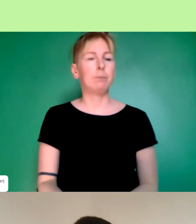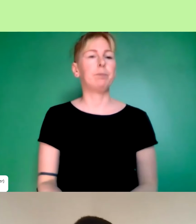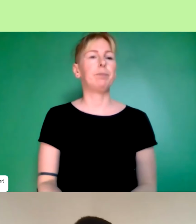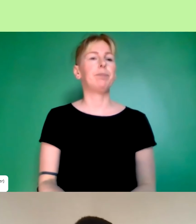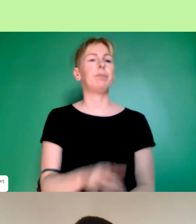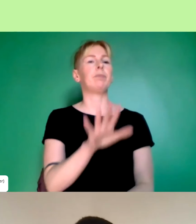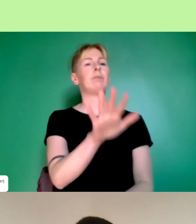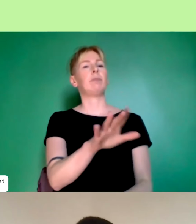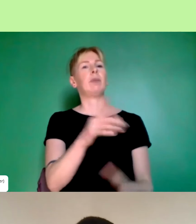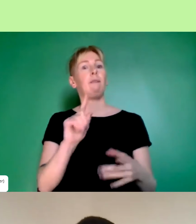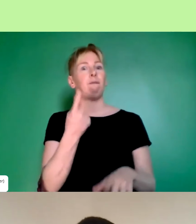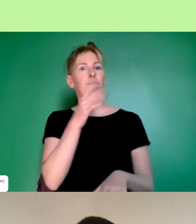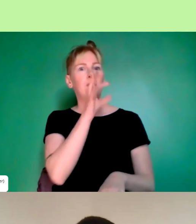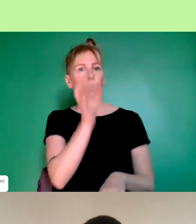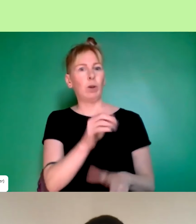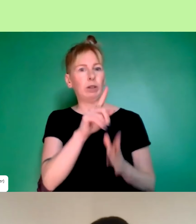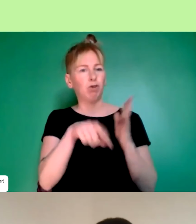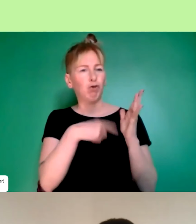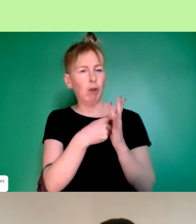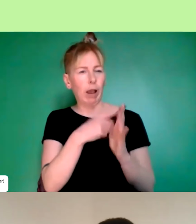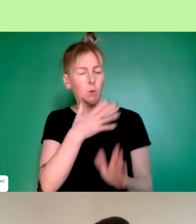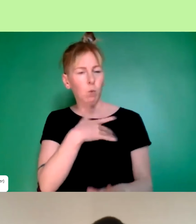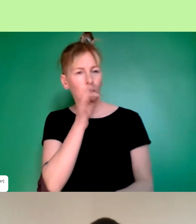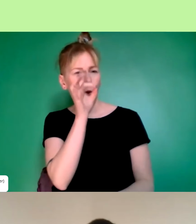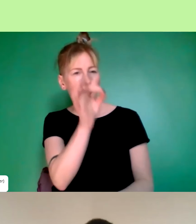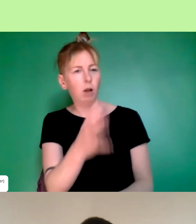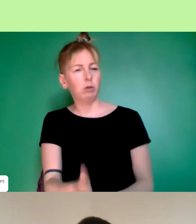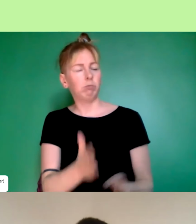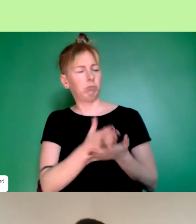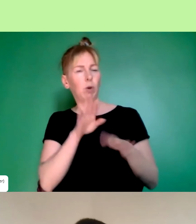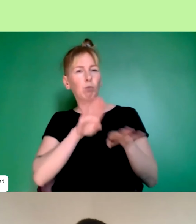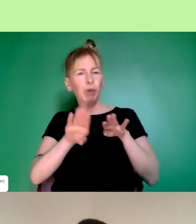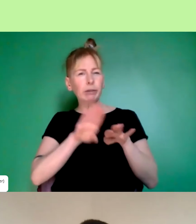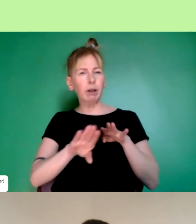start off with is, which is kind of practical one suppose like, how have the cosmology